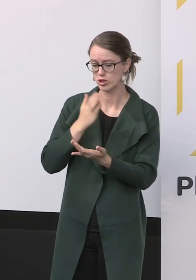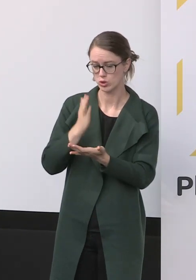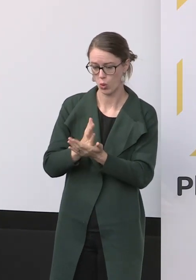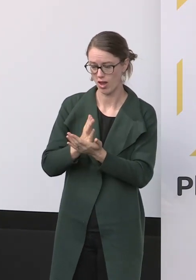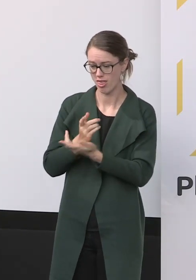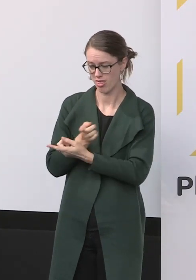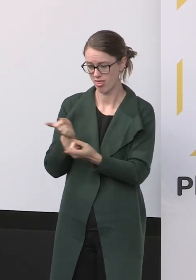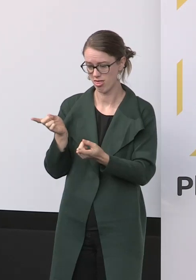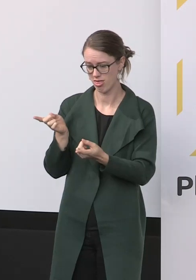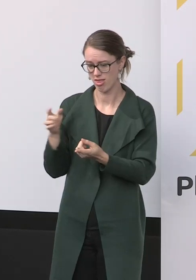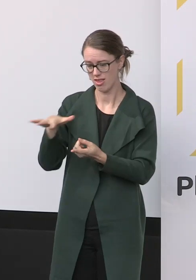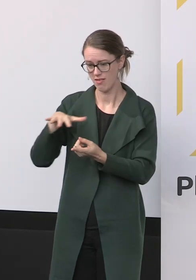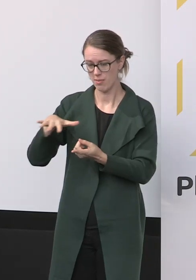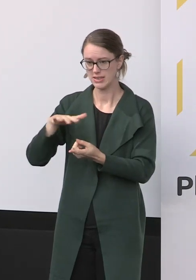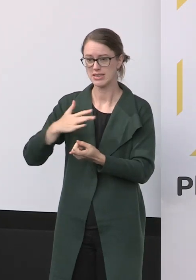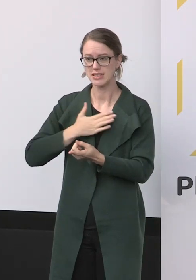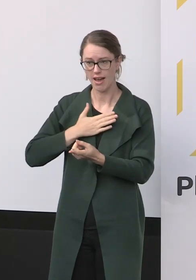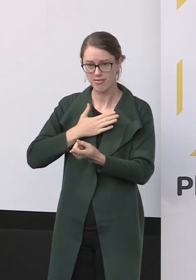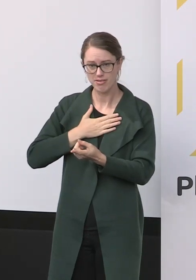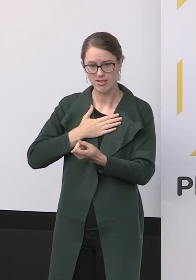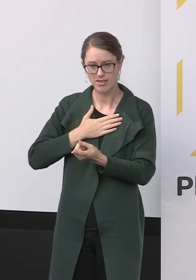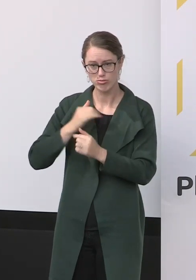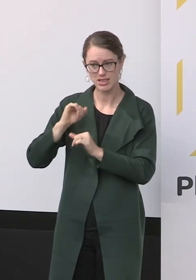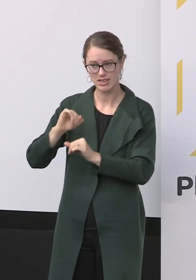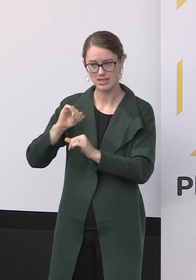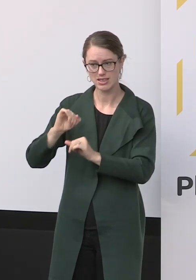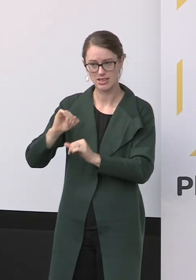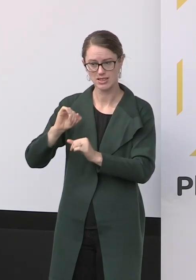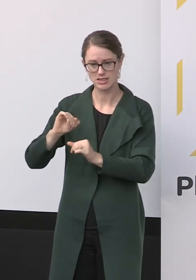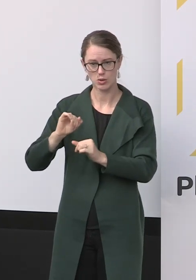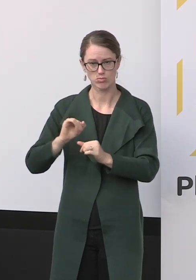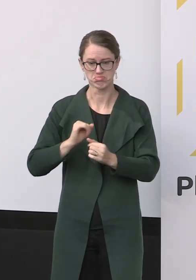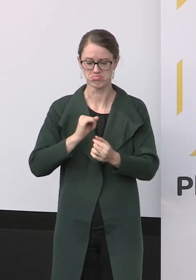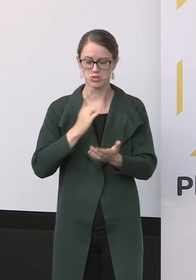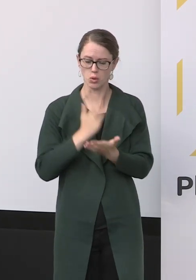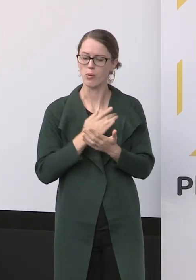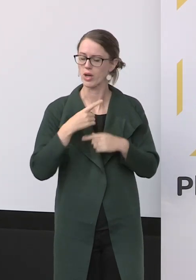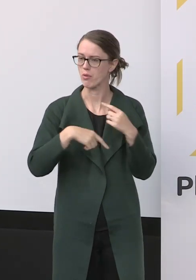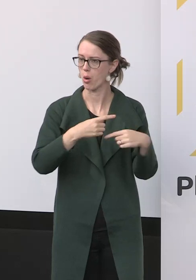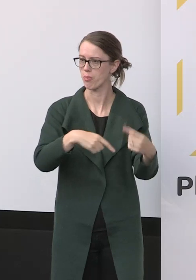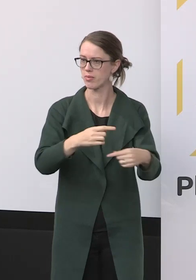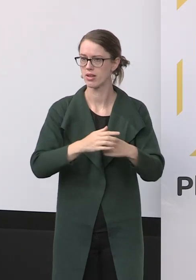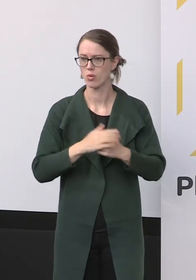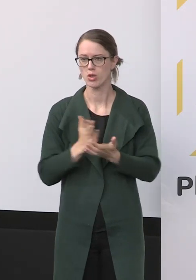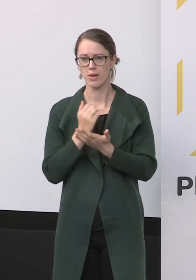as they have in our efforts to date - will be keen to ensure that both they and their